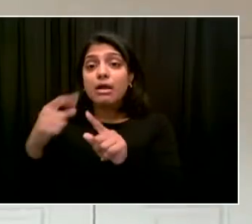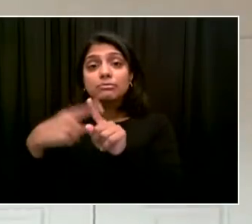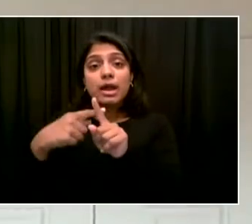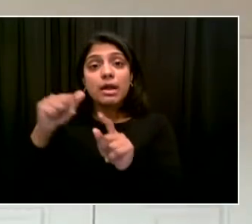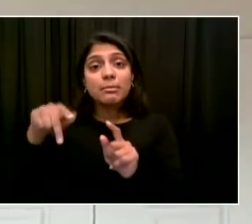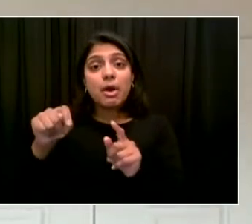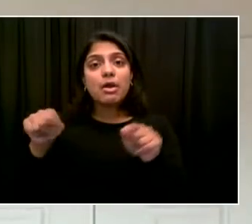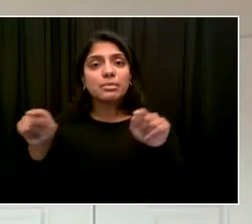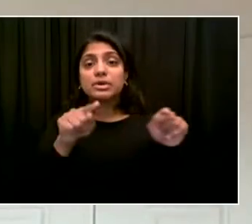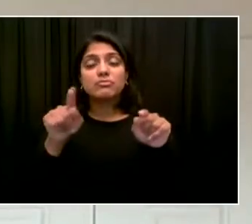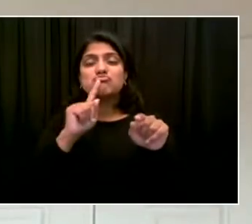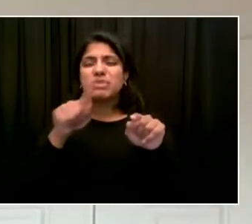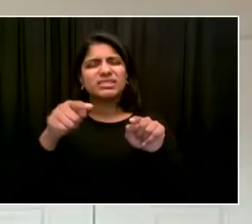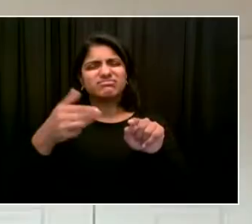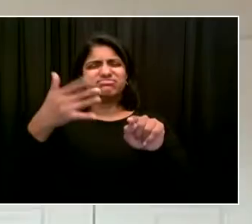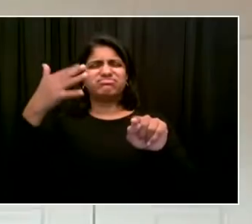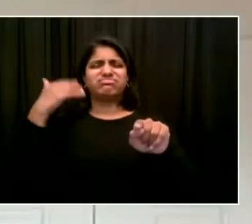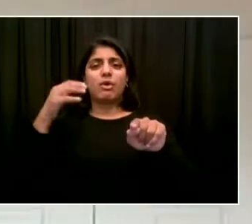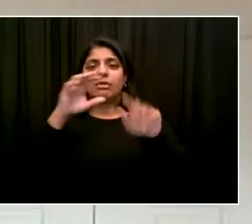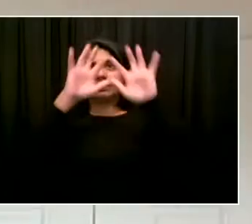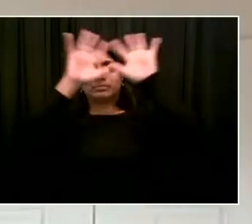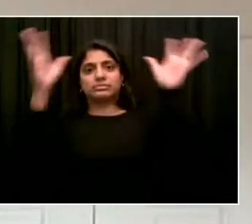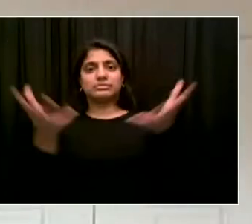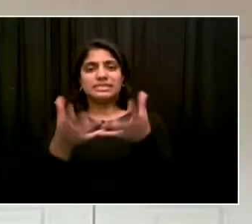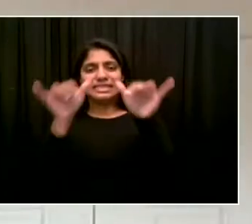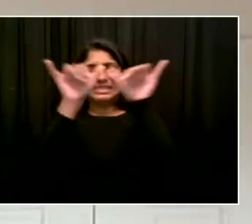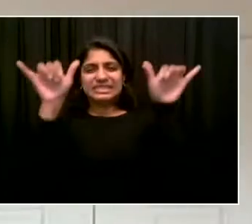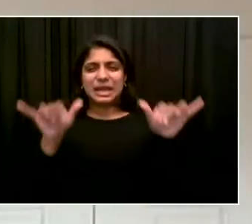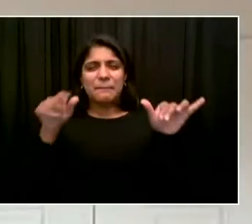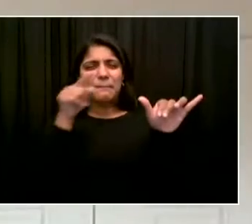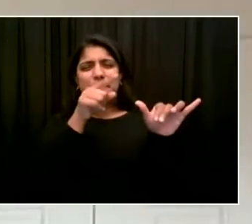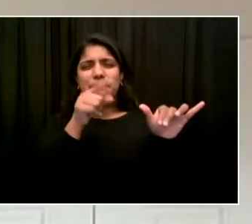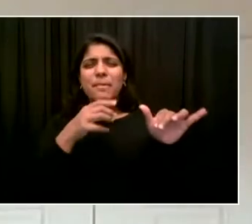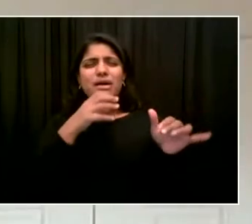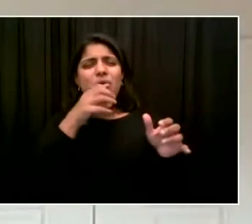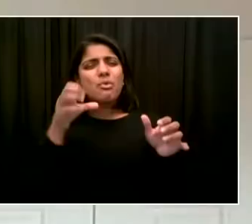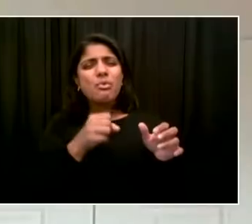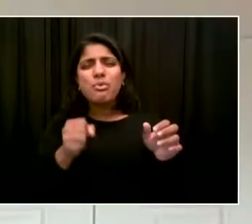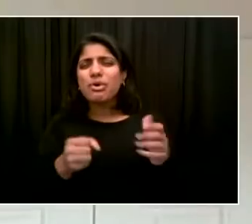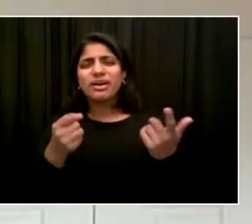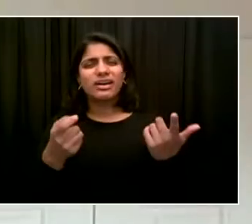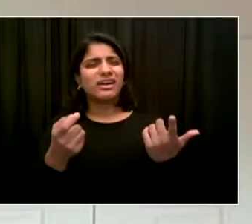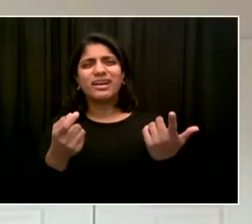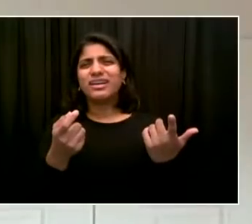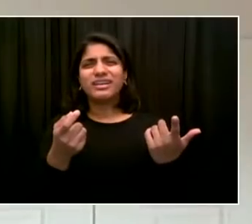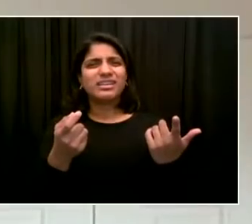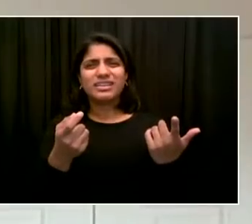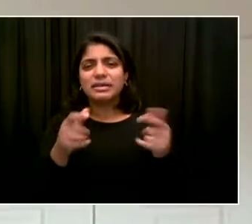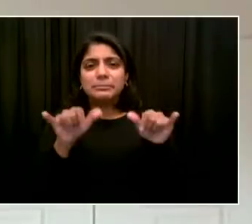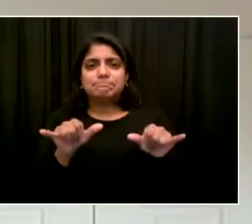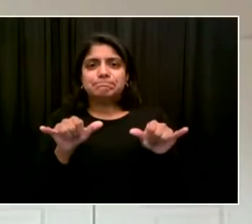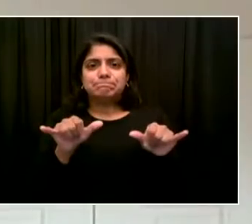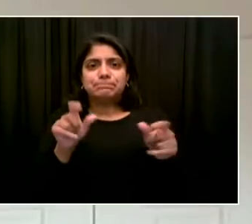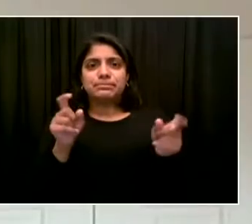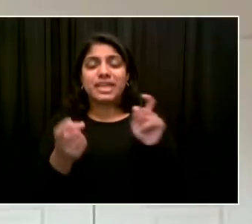RIRGOOUS PROCESS OF NEGOTIATION AND REVIEWSWE CAN DO OUR BEST BY OUR COMMUNITIES. I'M PROUD TO SAY